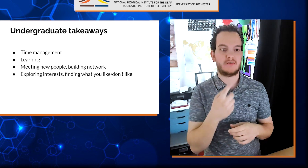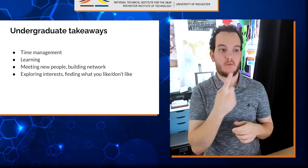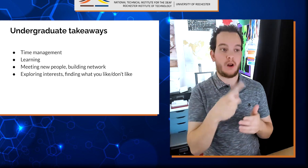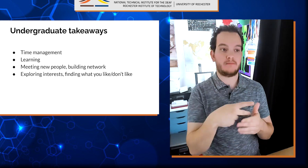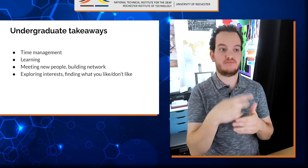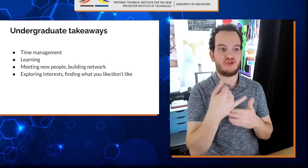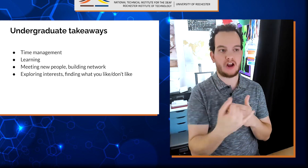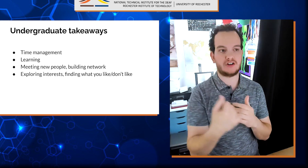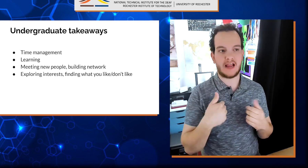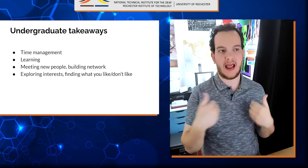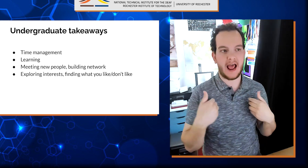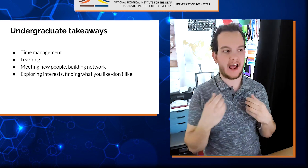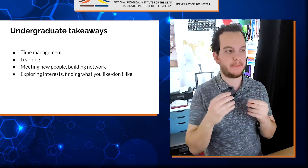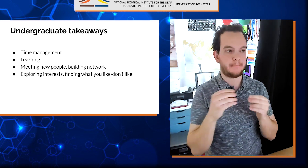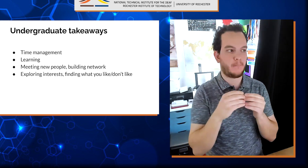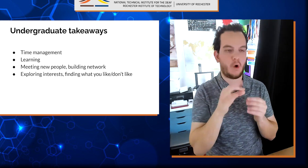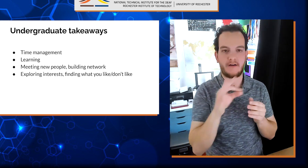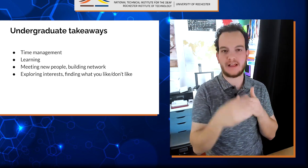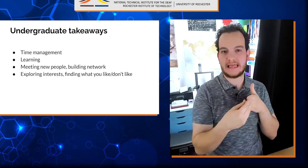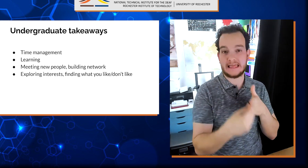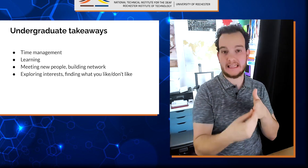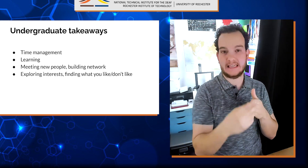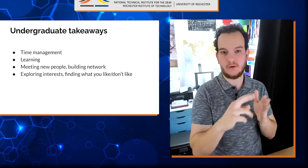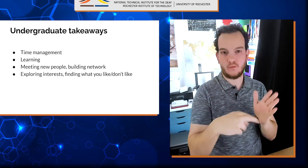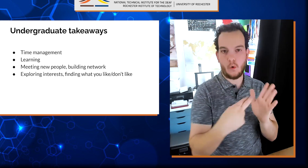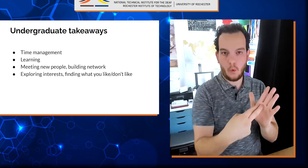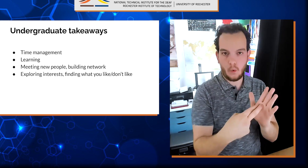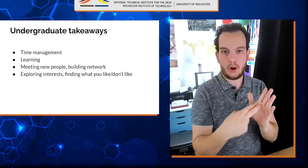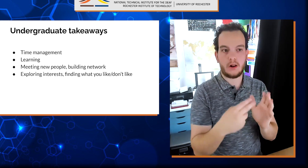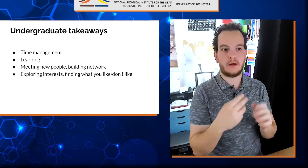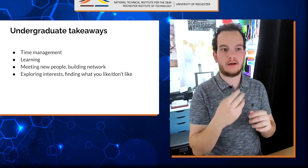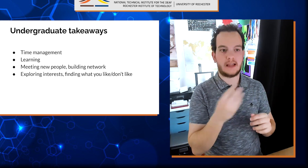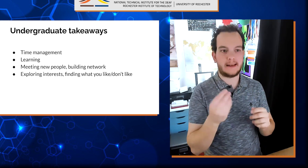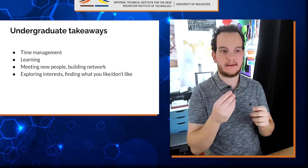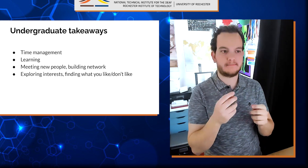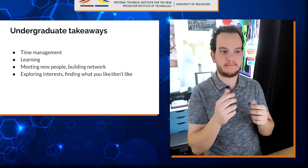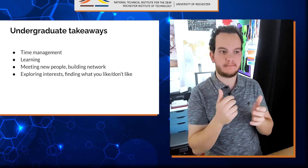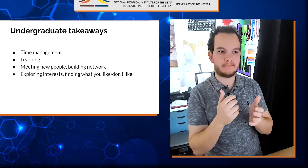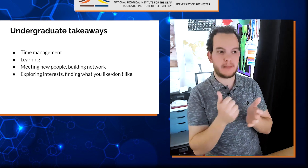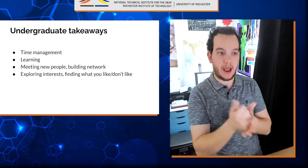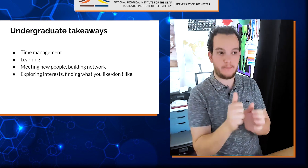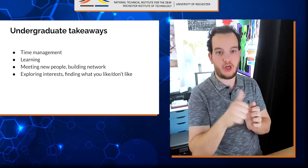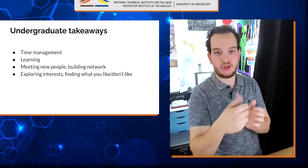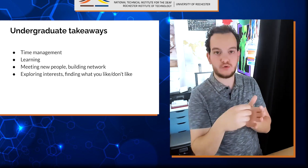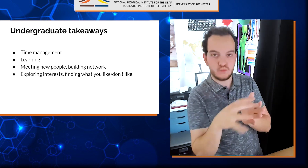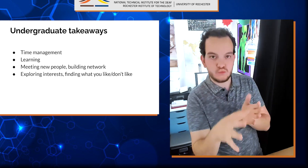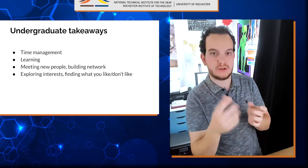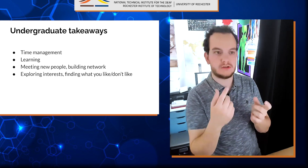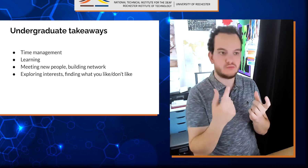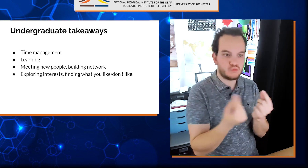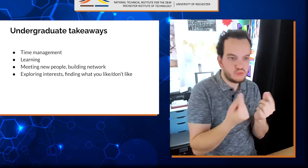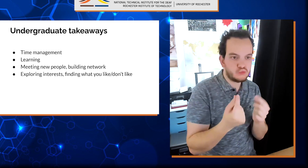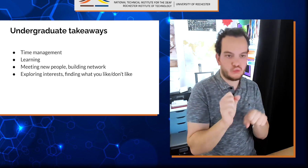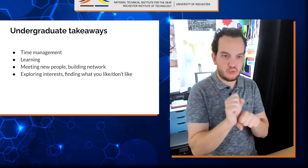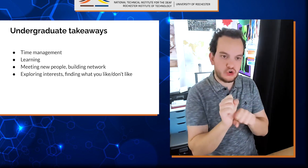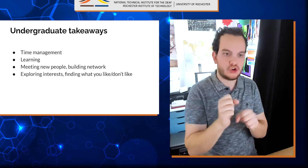I was involved in two different projects, one I had a leading role where I helped other students